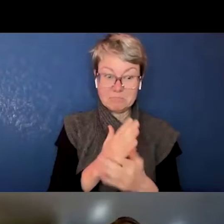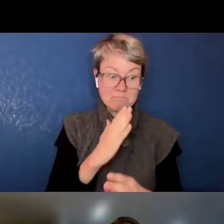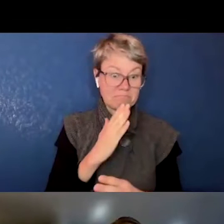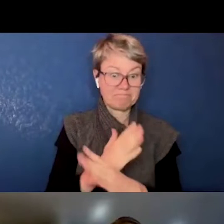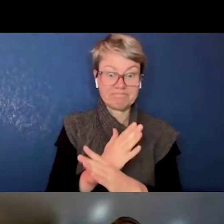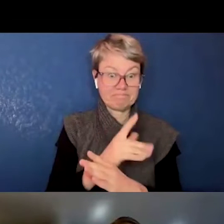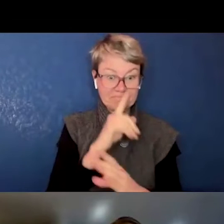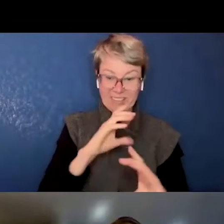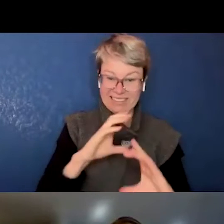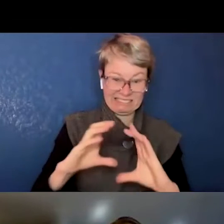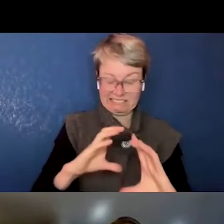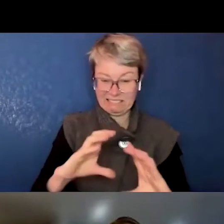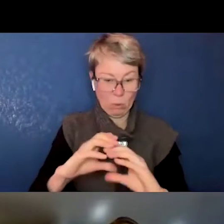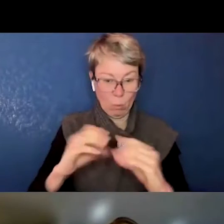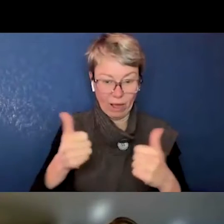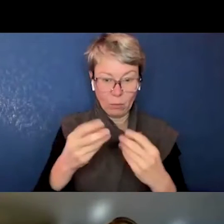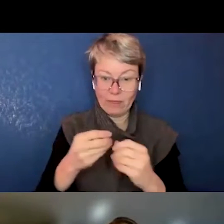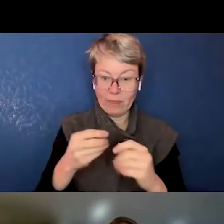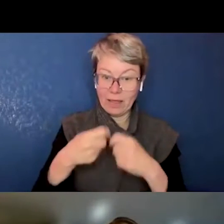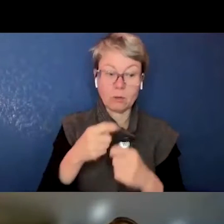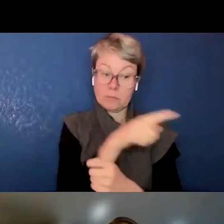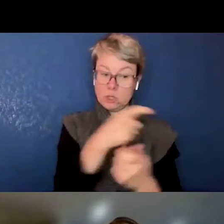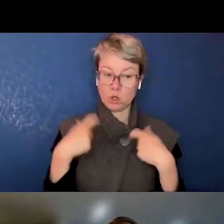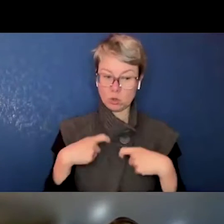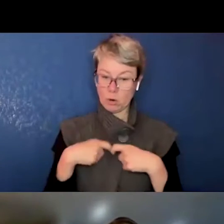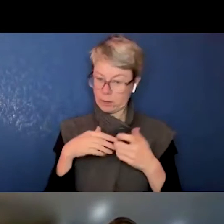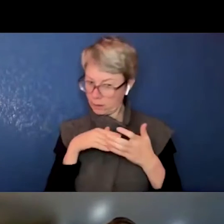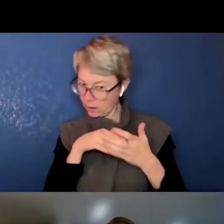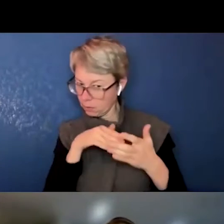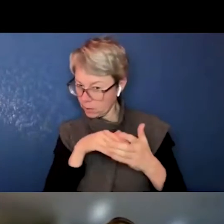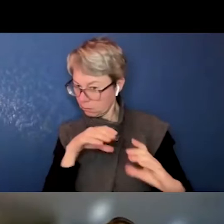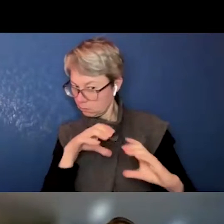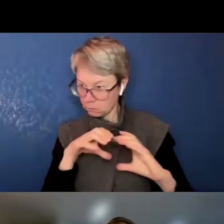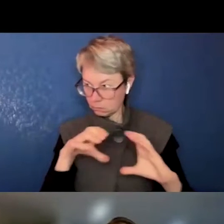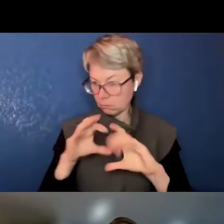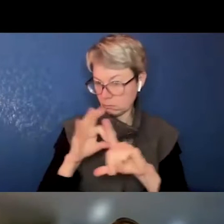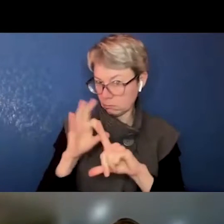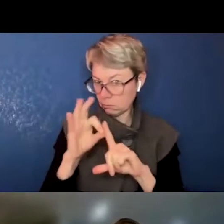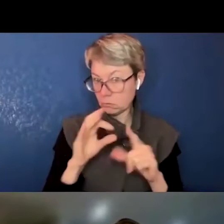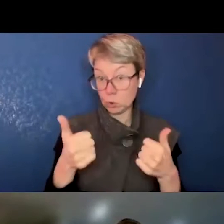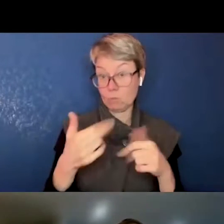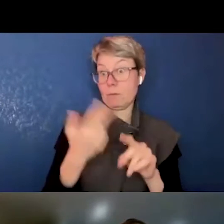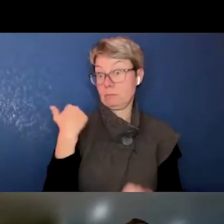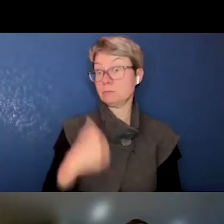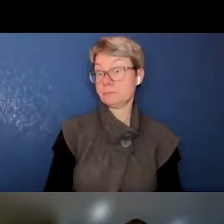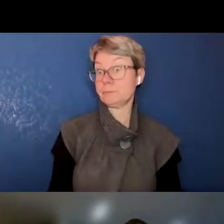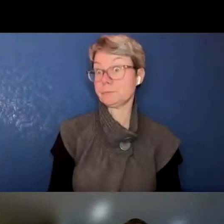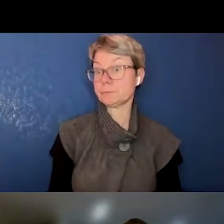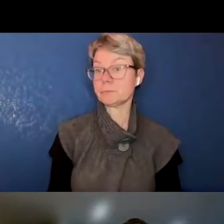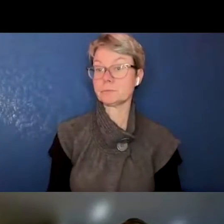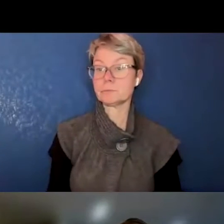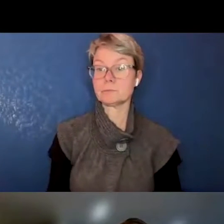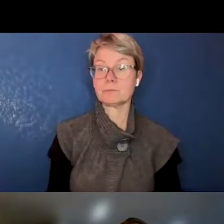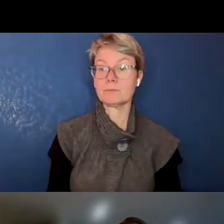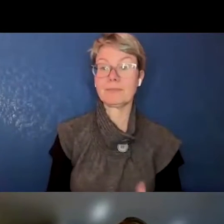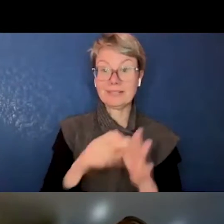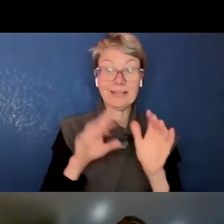communicating with their legal team so that's been really useful for me um in the past yeah sorry